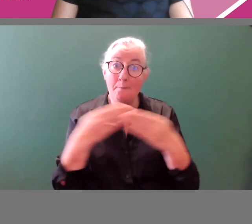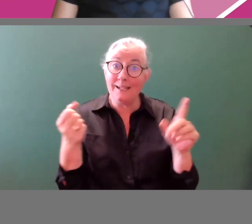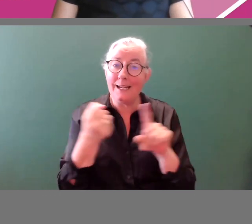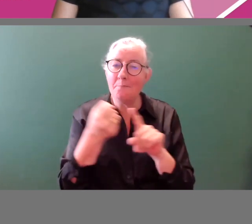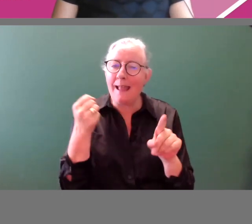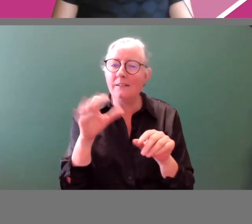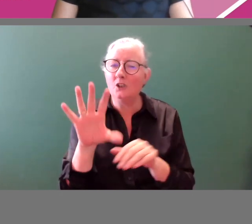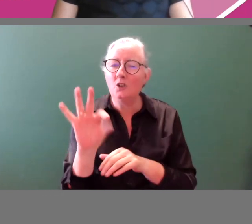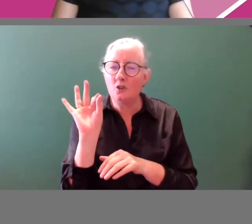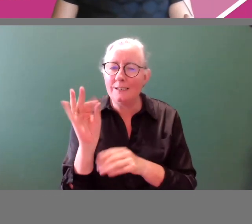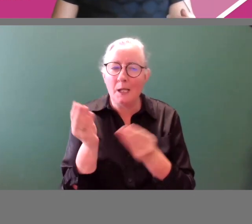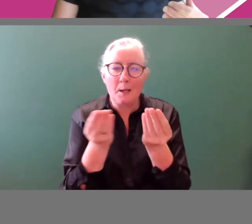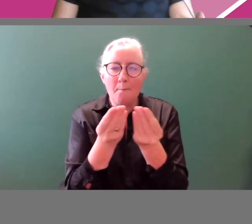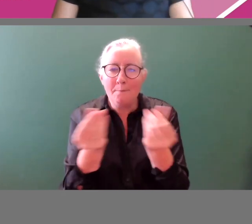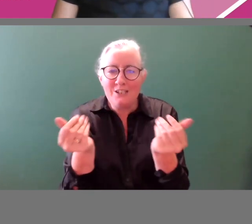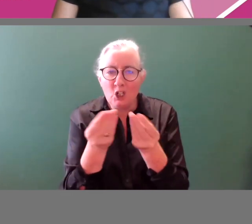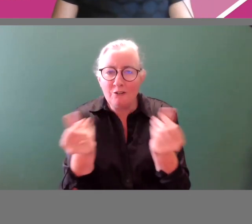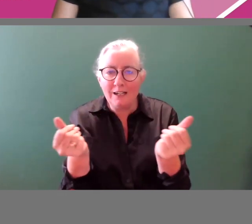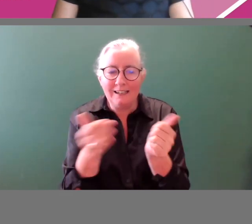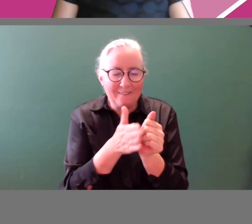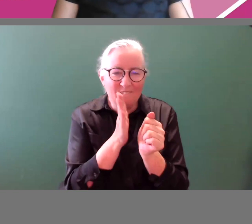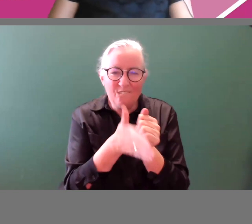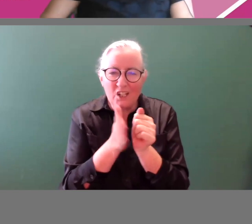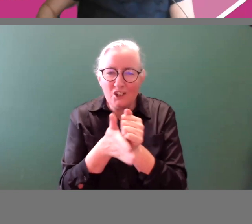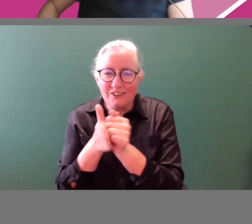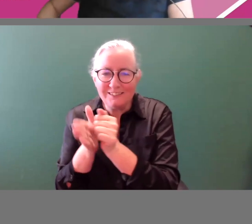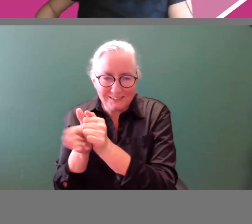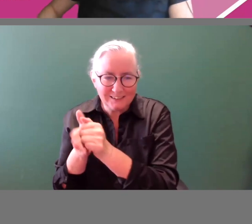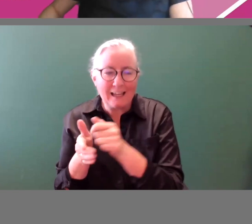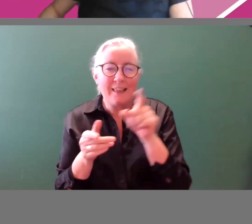of materials and finishes. Something important to be thinking about at the start of a project.